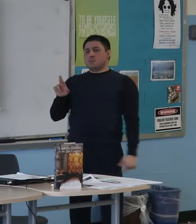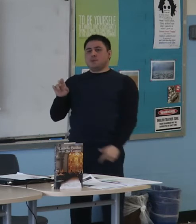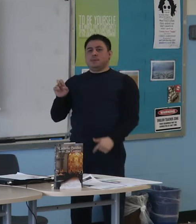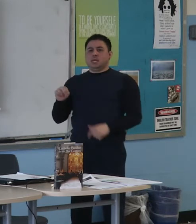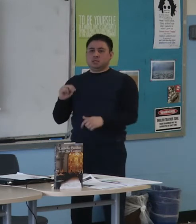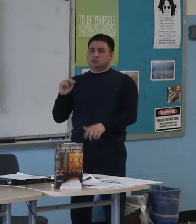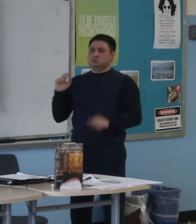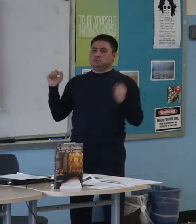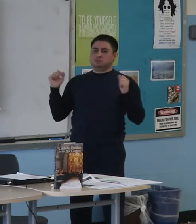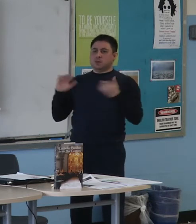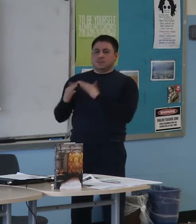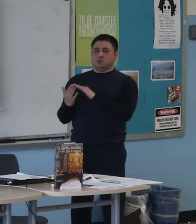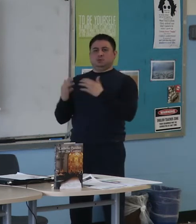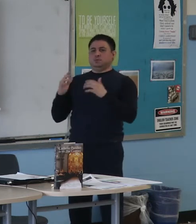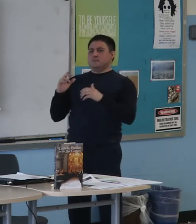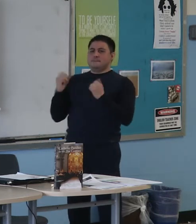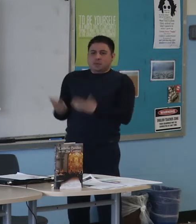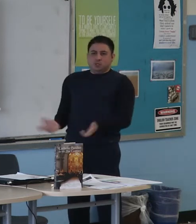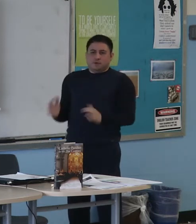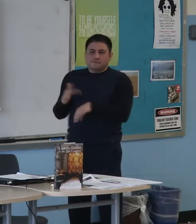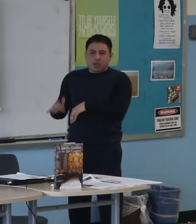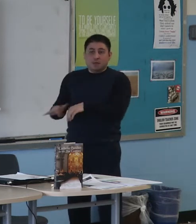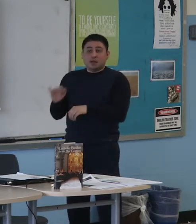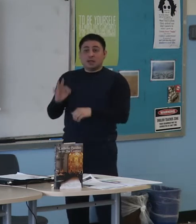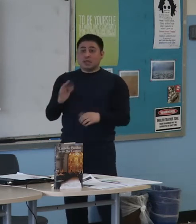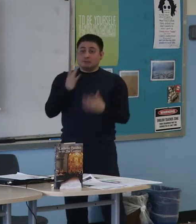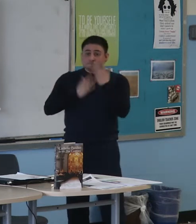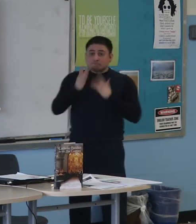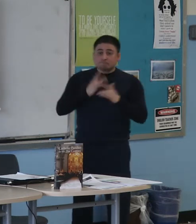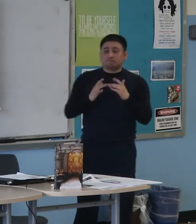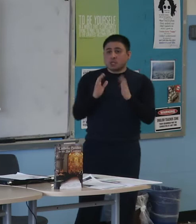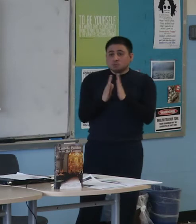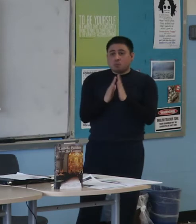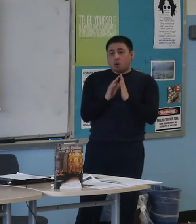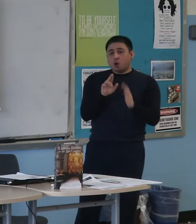lots of resources. If you're in a smaller urban parish, the likelihood that the